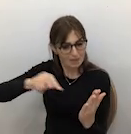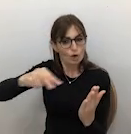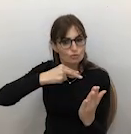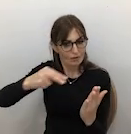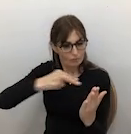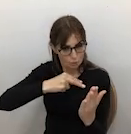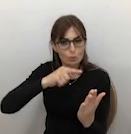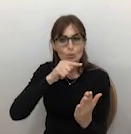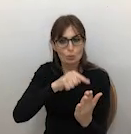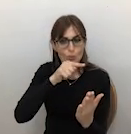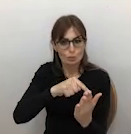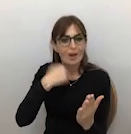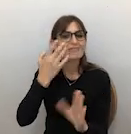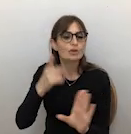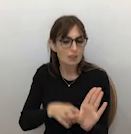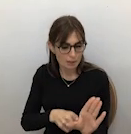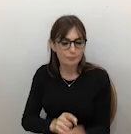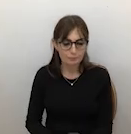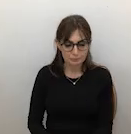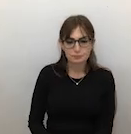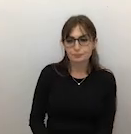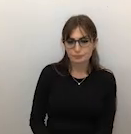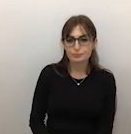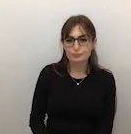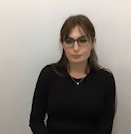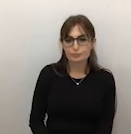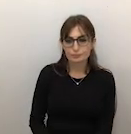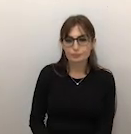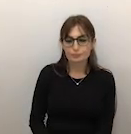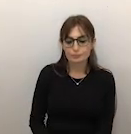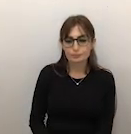performance of the auditor on an annual basis. Importantly,